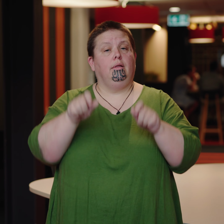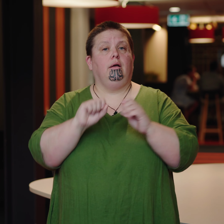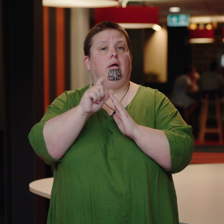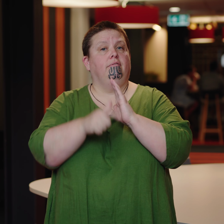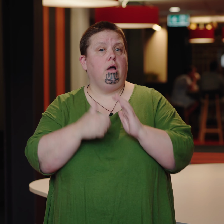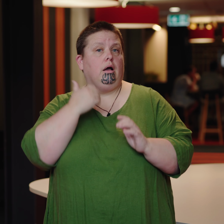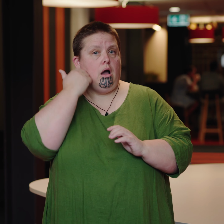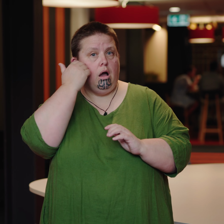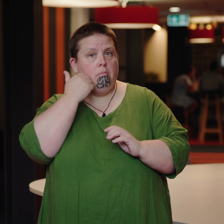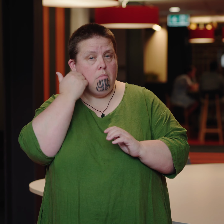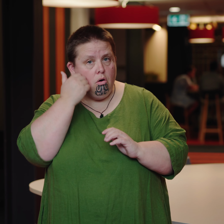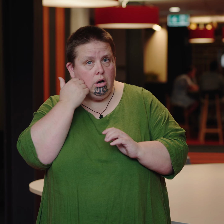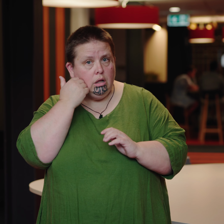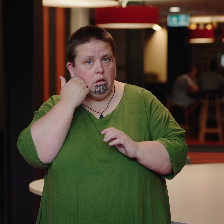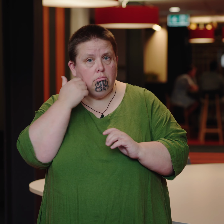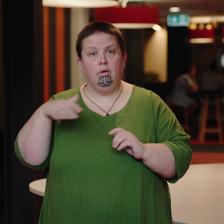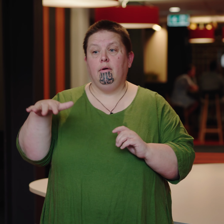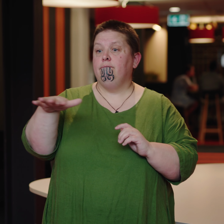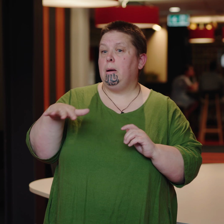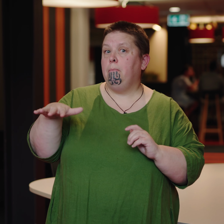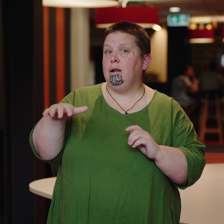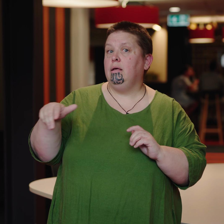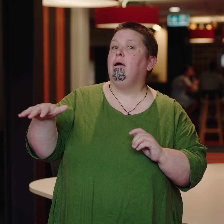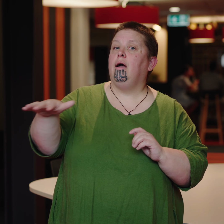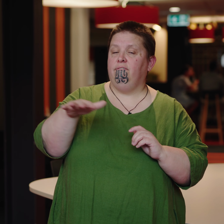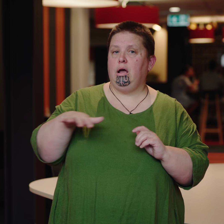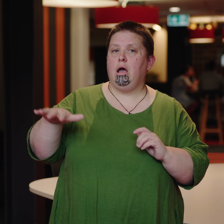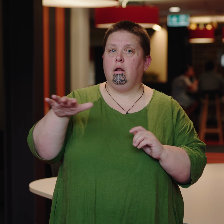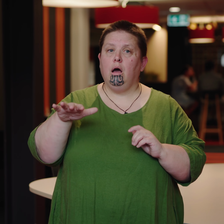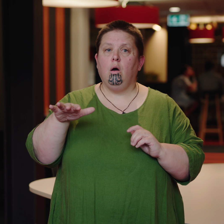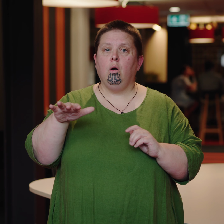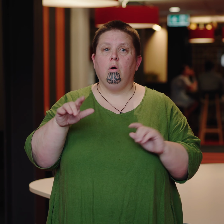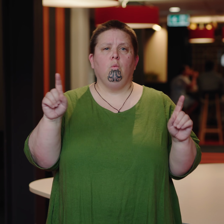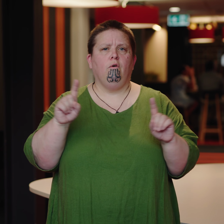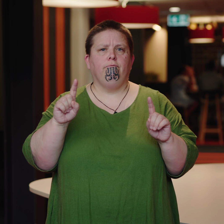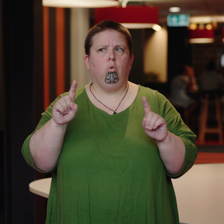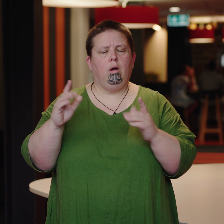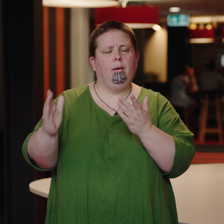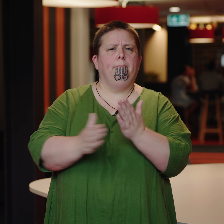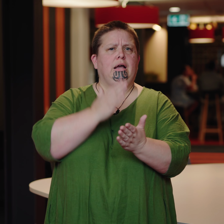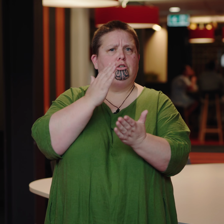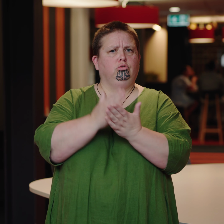family and whānau, to ensure their voices and experiences guide the change.